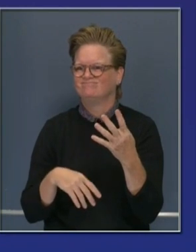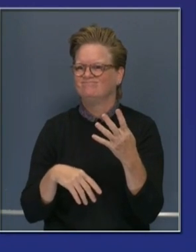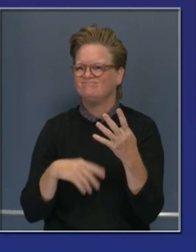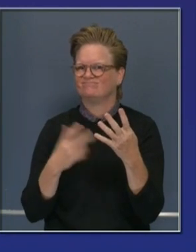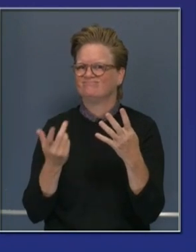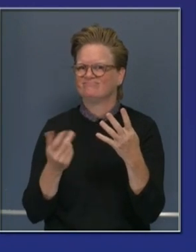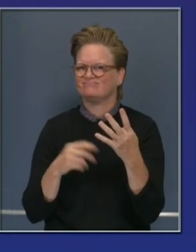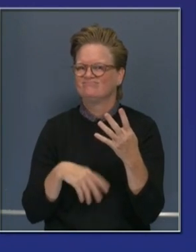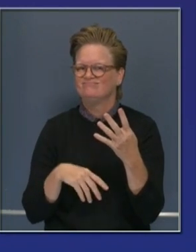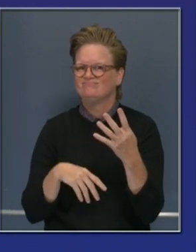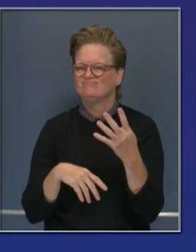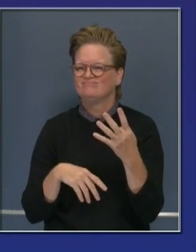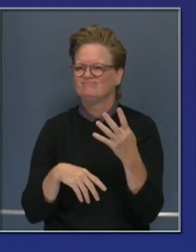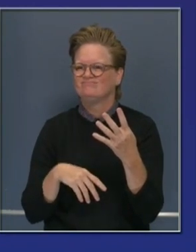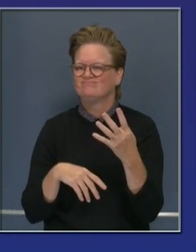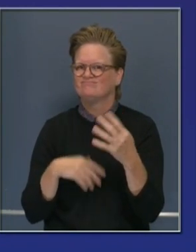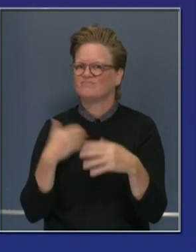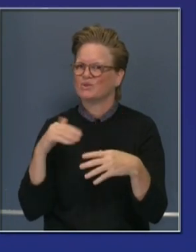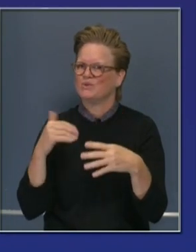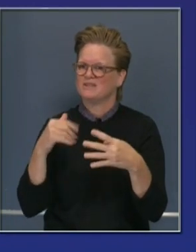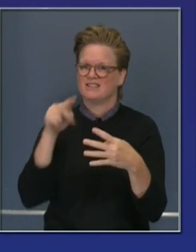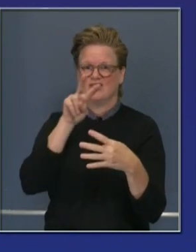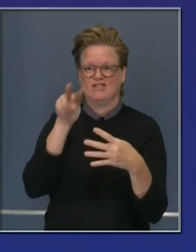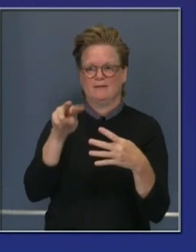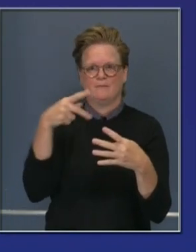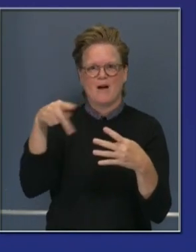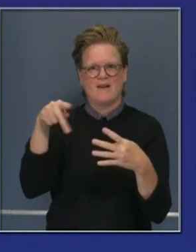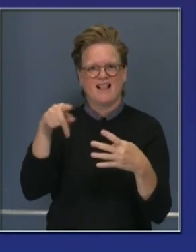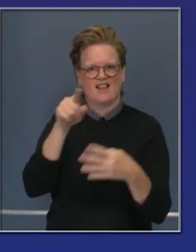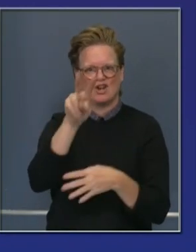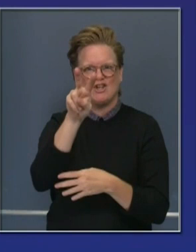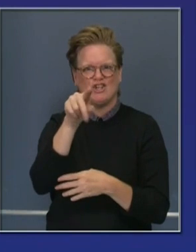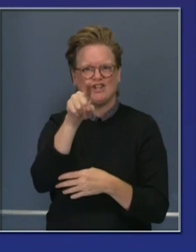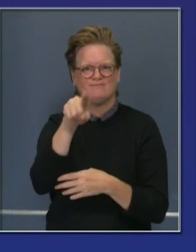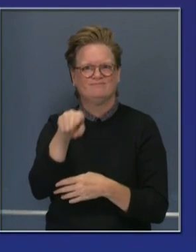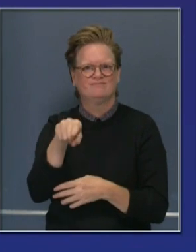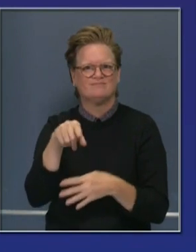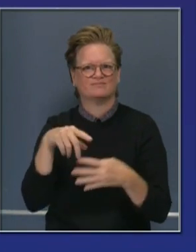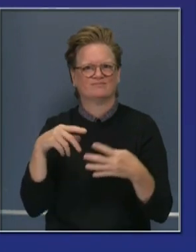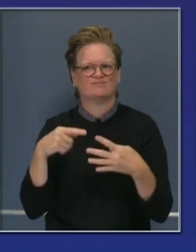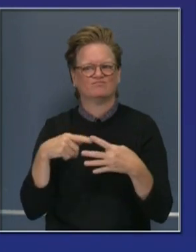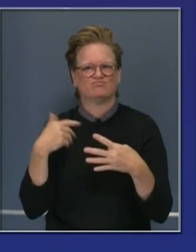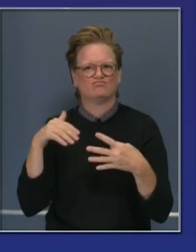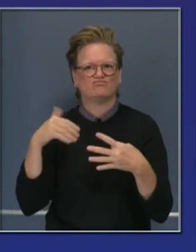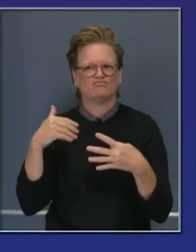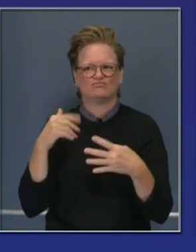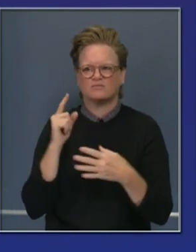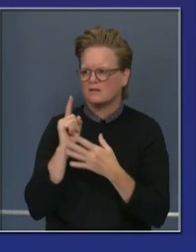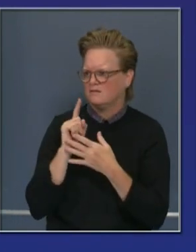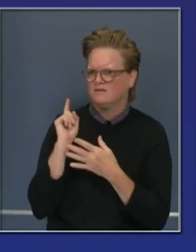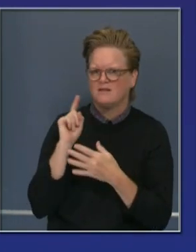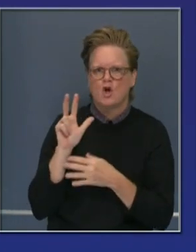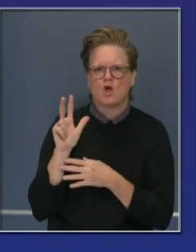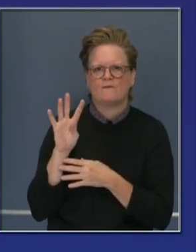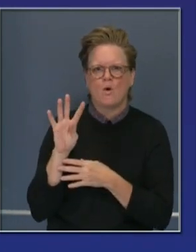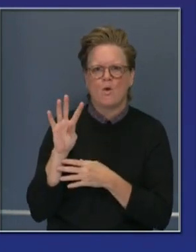AND ORANGE YOU SEE 9-8 YELLOW COUNTIES. AND MINIMAL AS REPRESENTED BY THREE SPECIFIC COUNTIES. AGAIN 38 IS ROUGHLY IN THAT